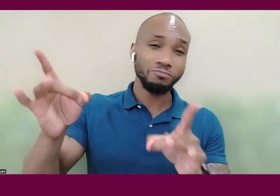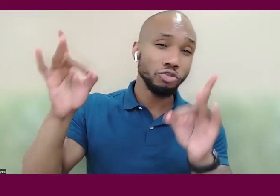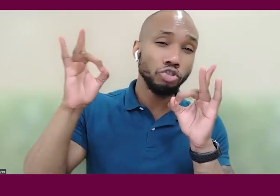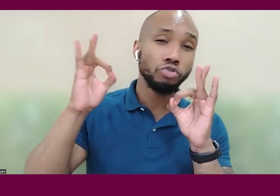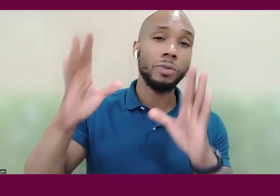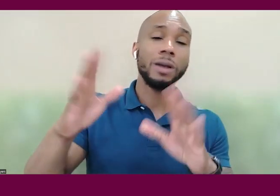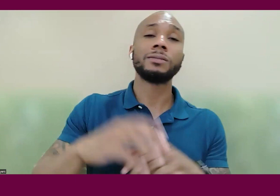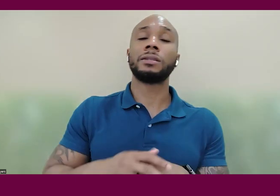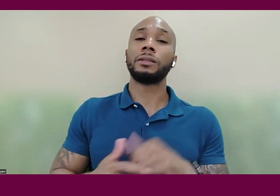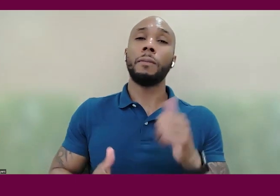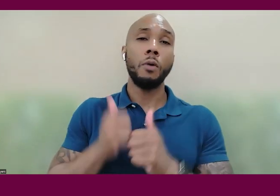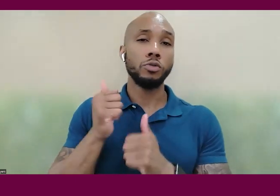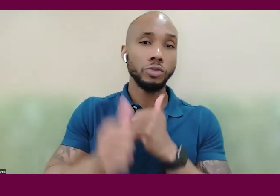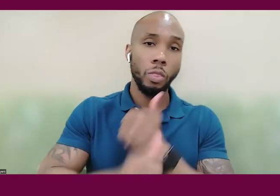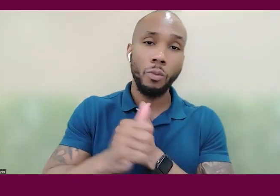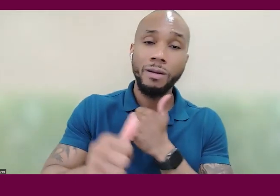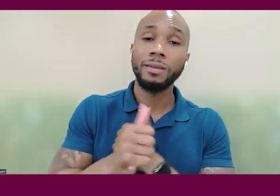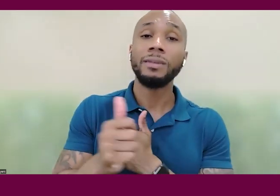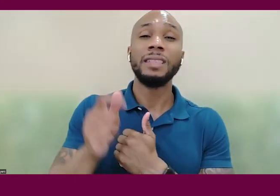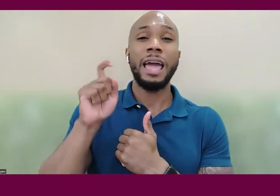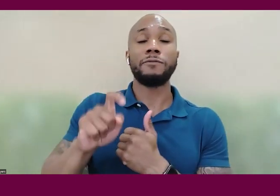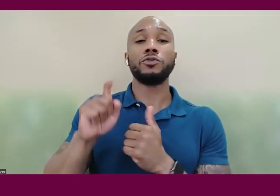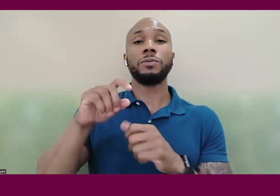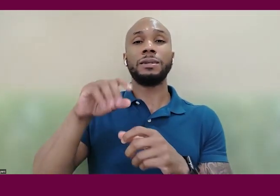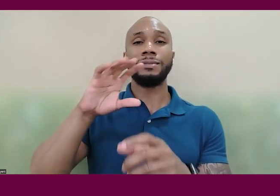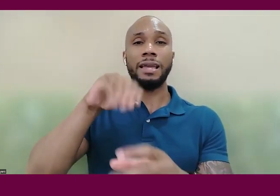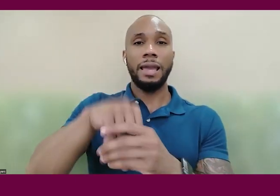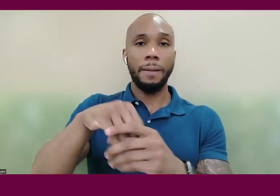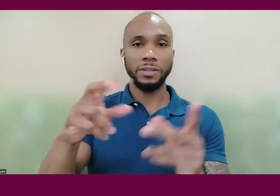at its most threatening have to be in positions of leadership.